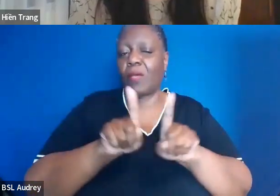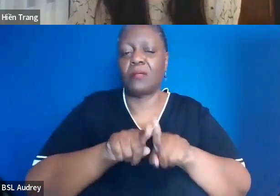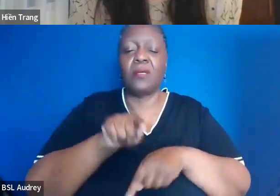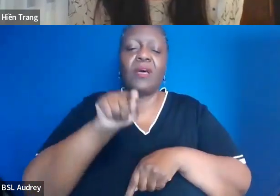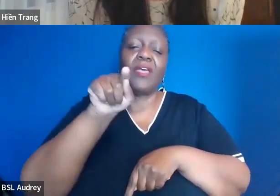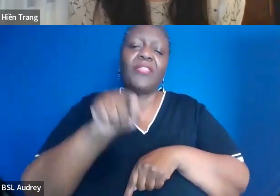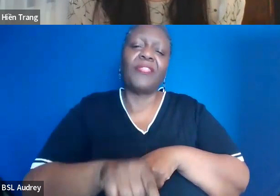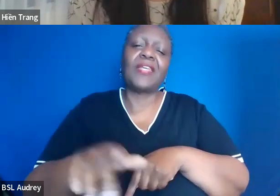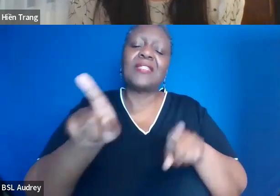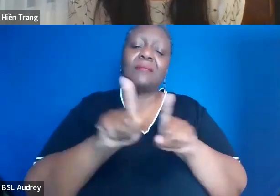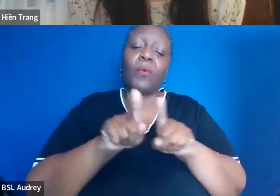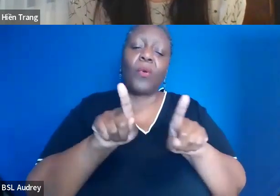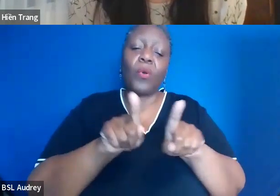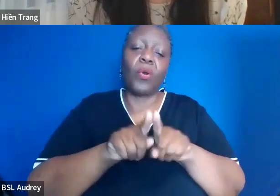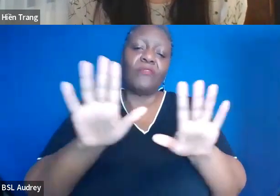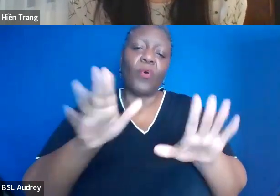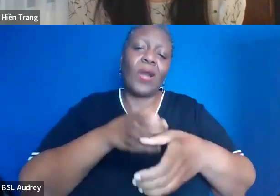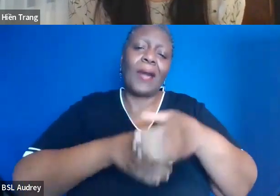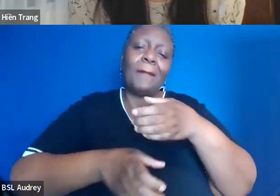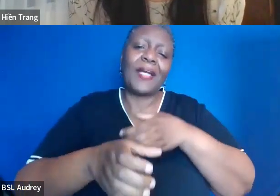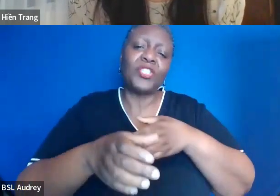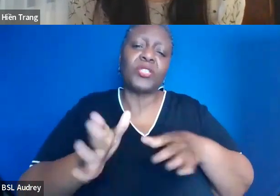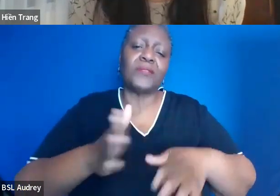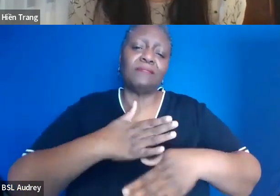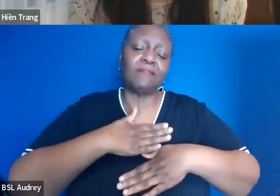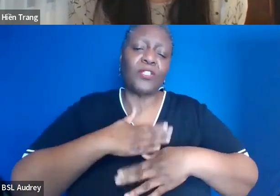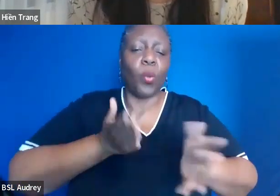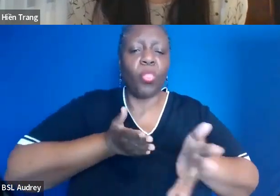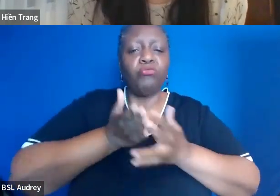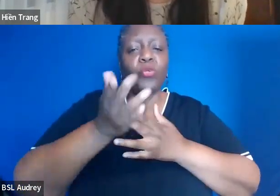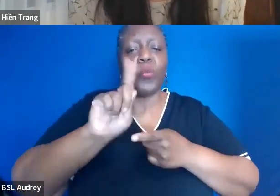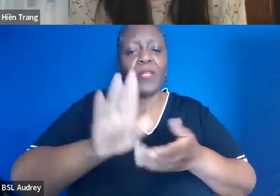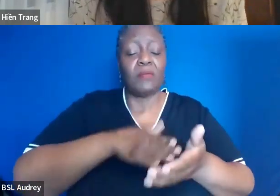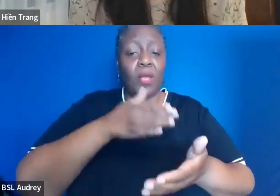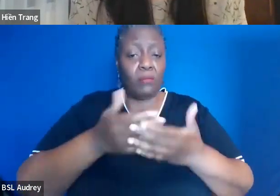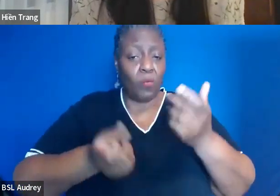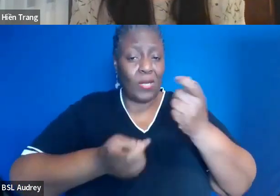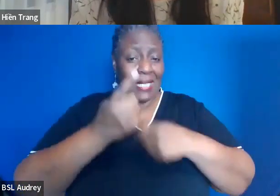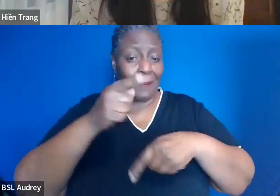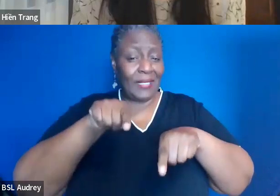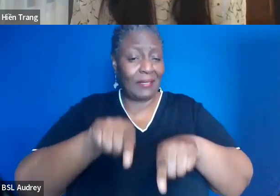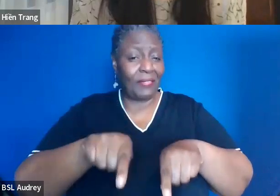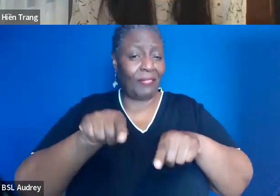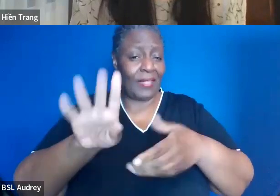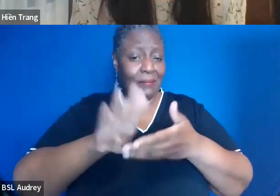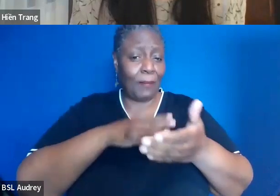of a the aspect of compassion is really running through what's happening in this poem is there's